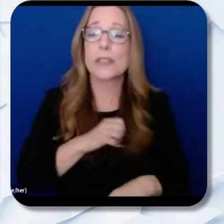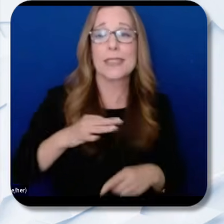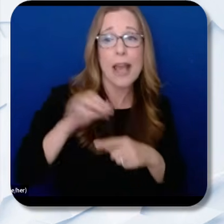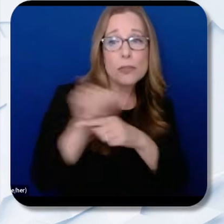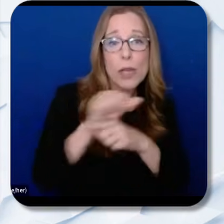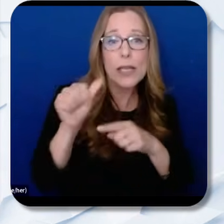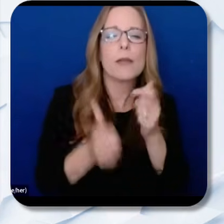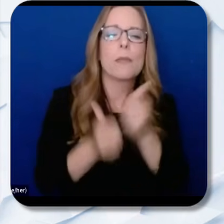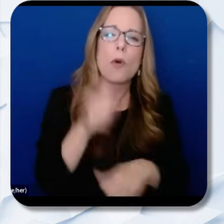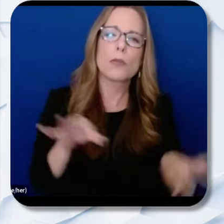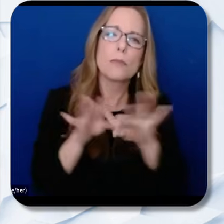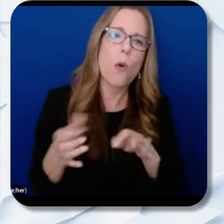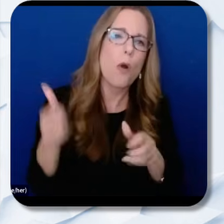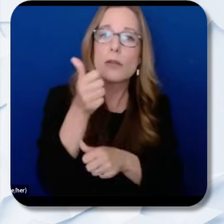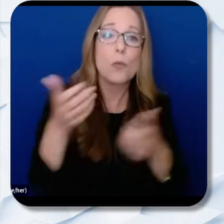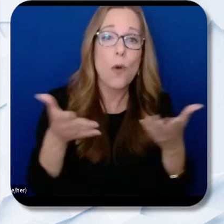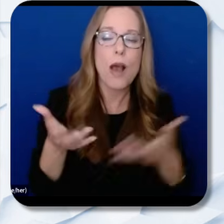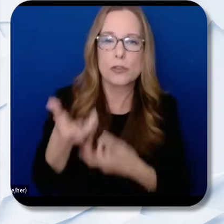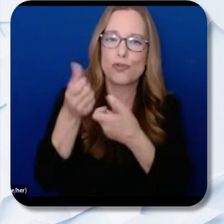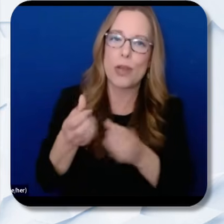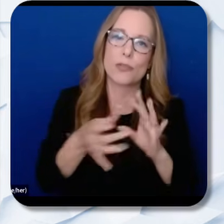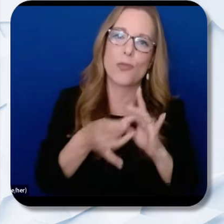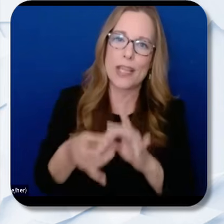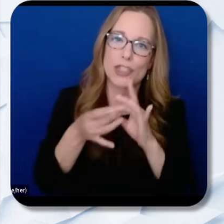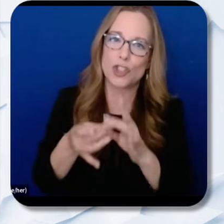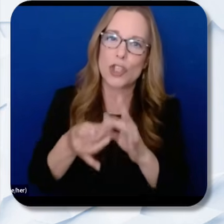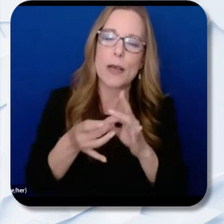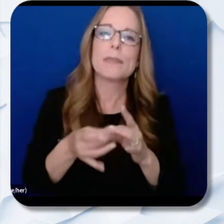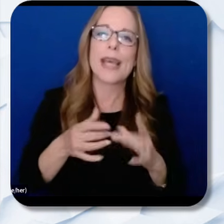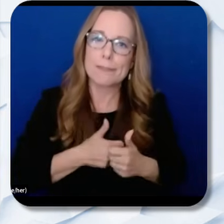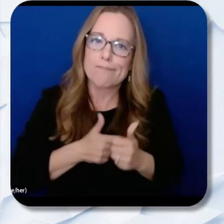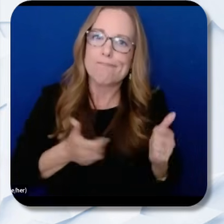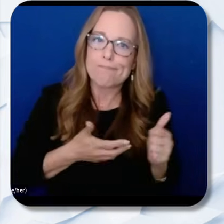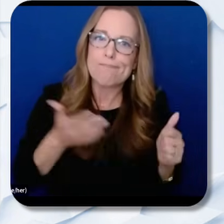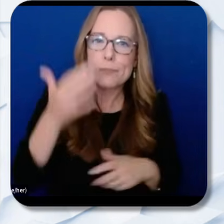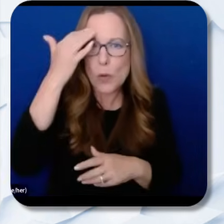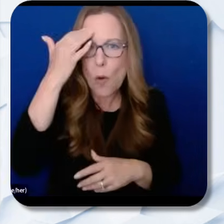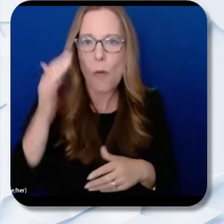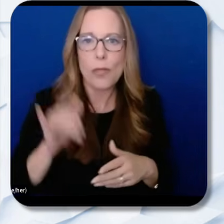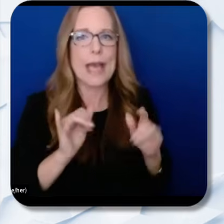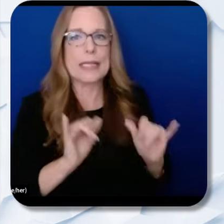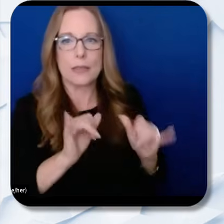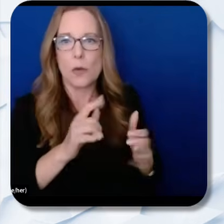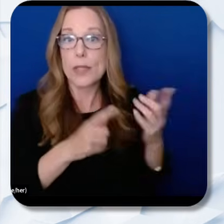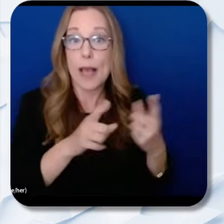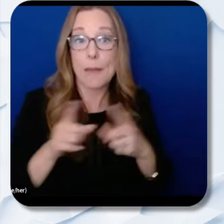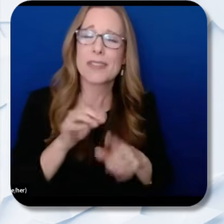Schools are uniquely positioned to recognize when families are in crisis, because we see the students every day.